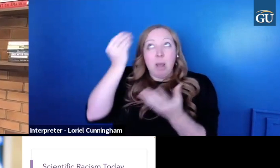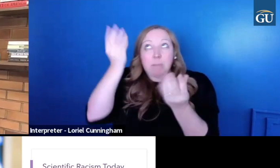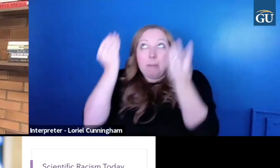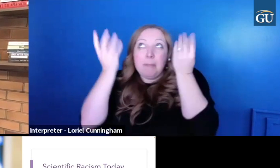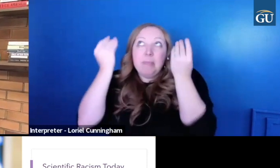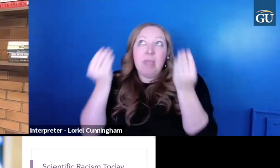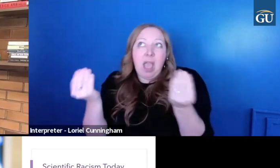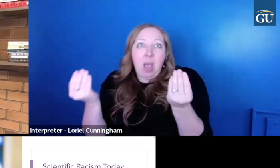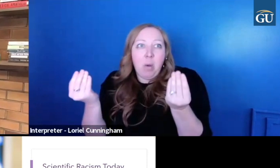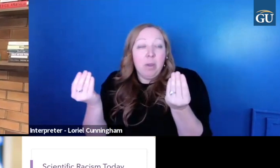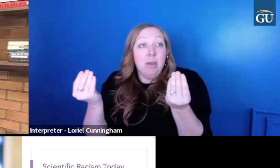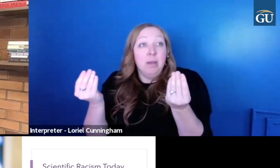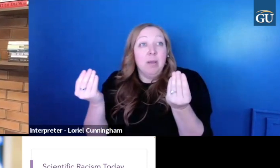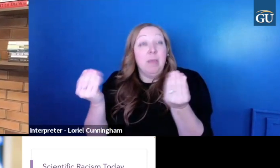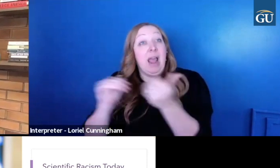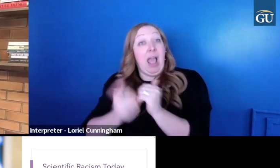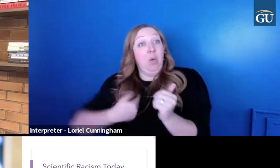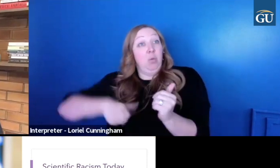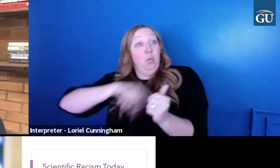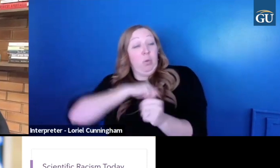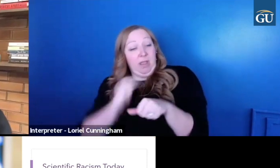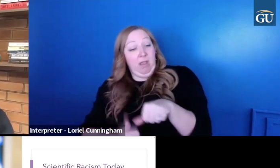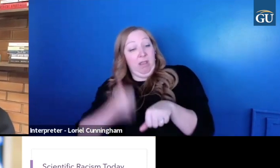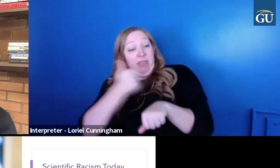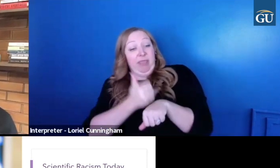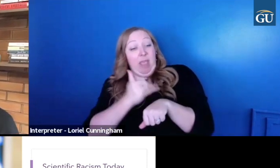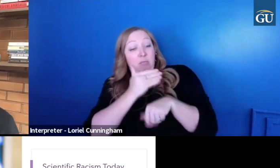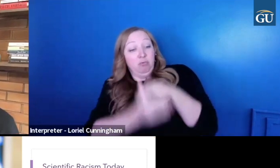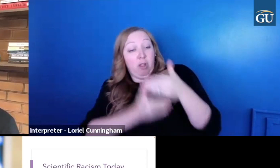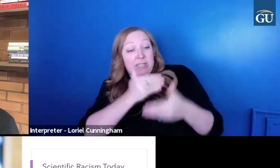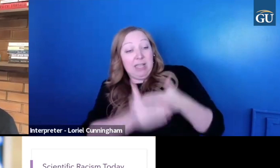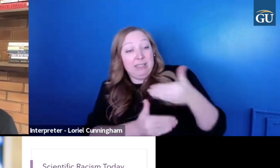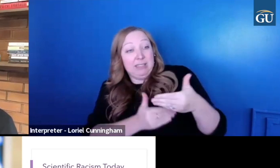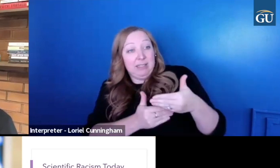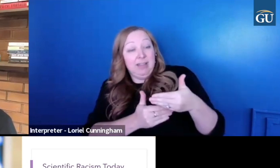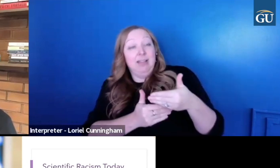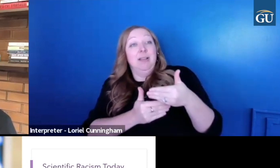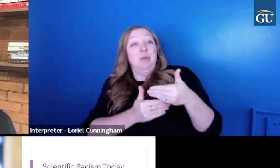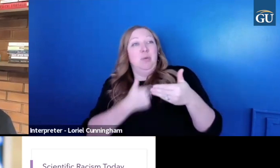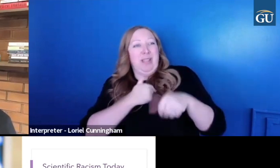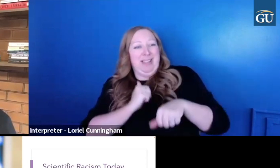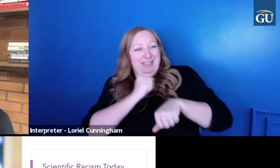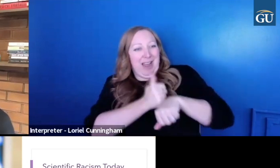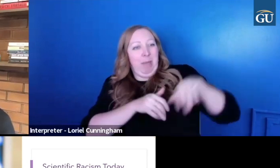way in which it was very normative actually then built a particular type of headgear that doesn't work on certain